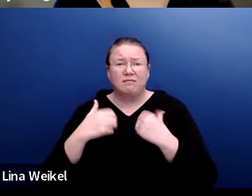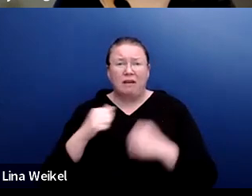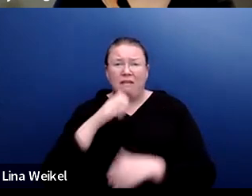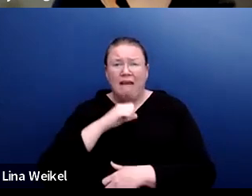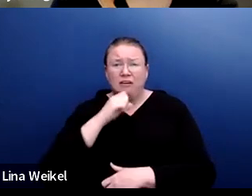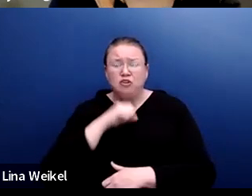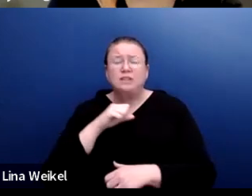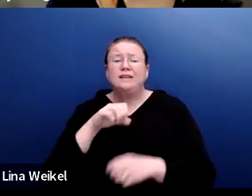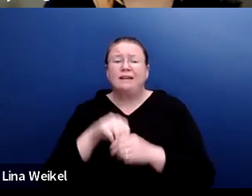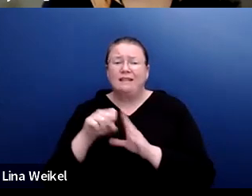: We are in the state of Rhode Island and we have an office in Warwick and [INDISCERNIBLE]. But we service all of the state. Spee went awesome. Thank you for sharing that. Does anyone have questions where we have Michelle live about that program? I love the idea of the smart home technology.